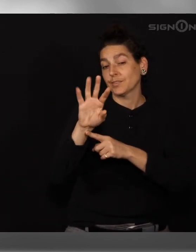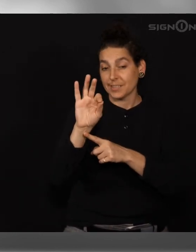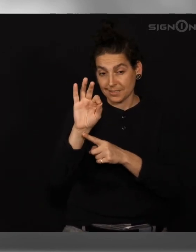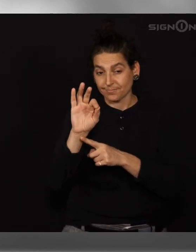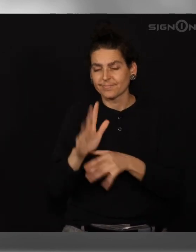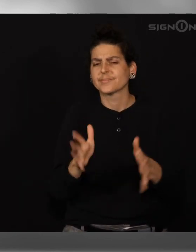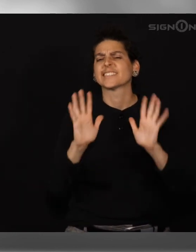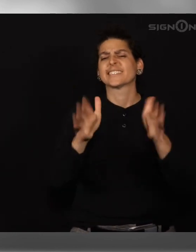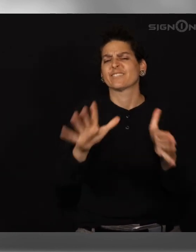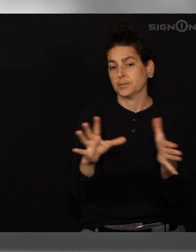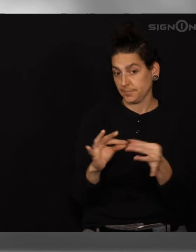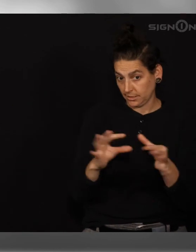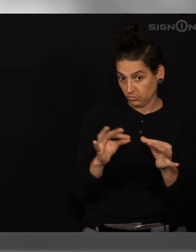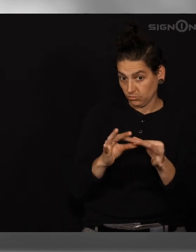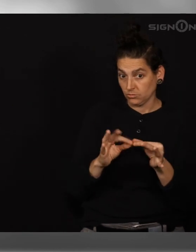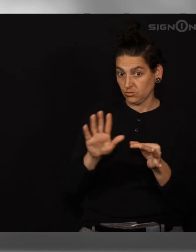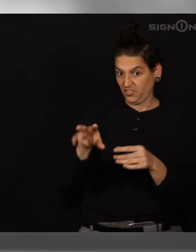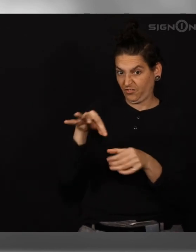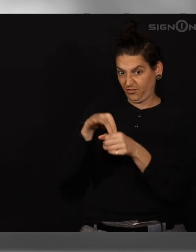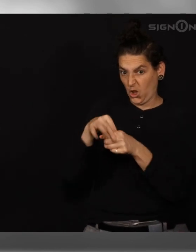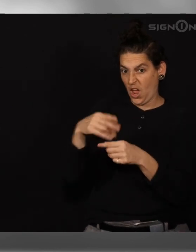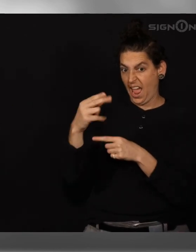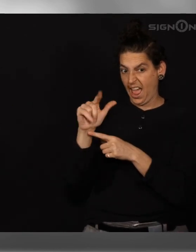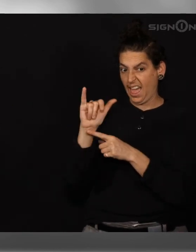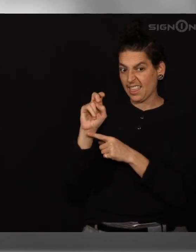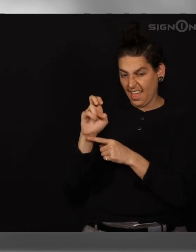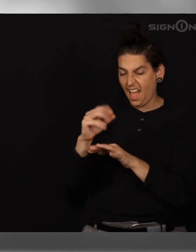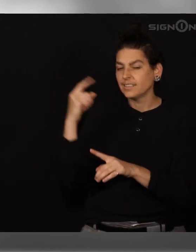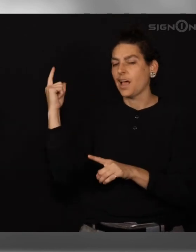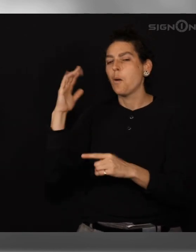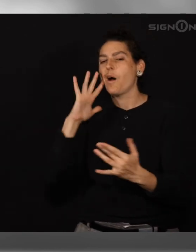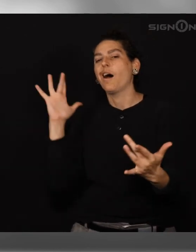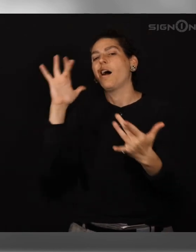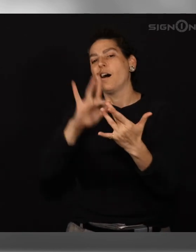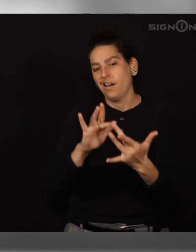Leave your message on the voter hotline and someone will contact you within two business days.